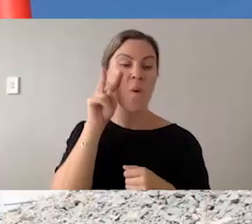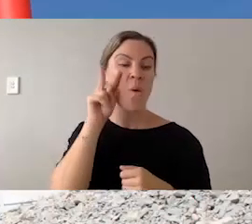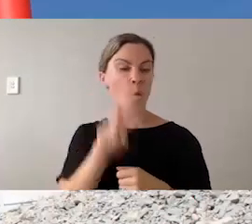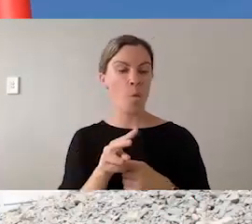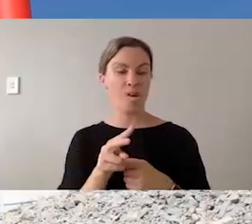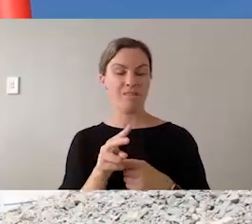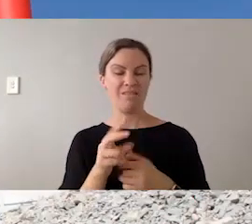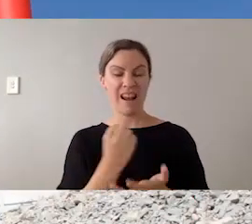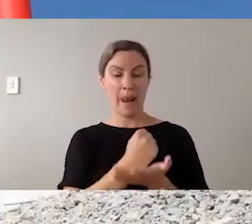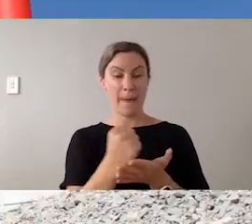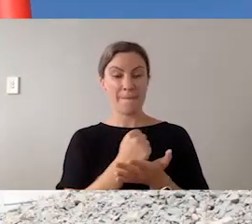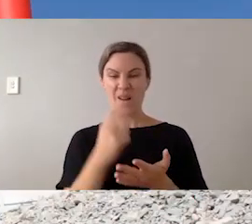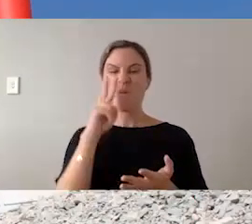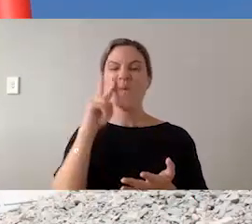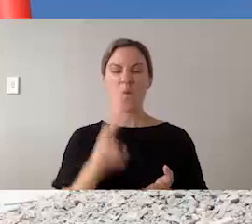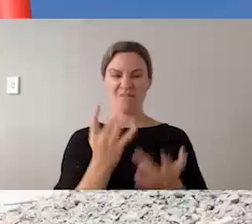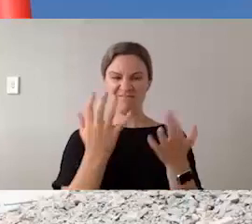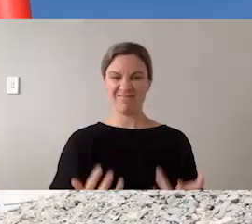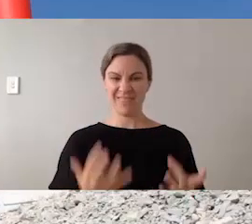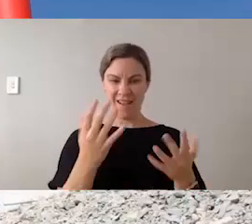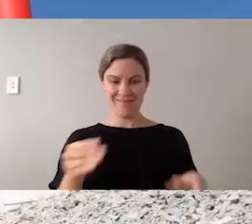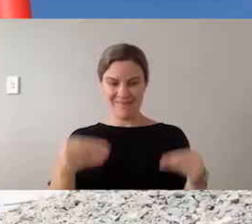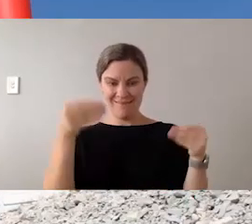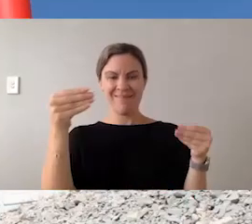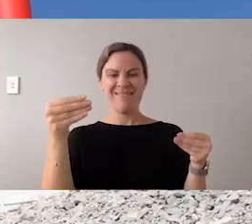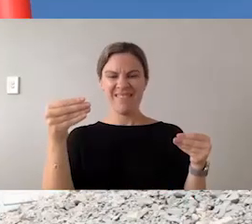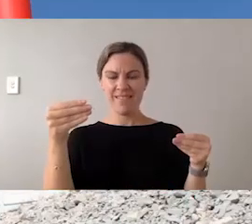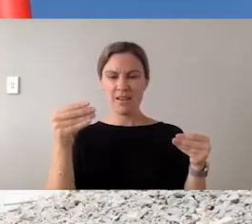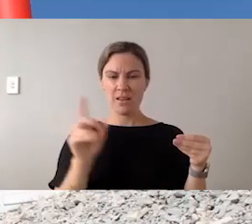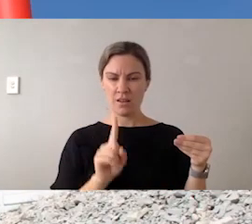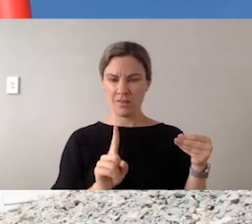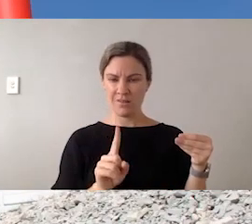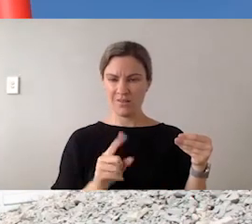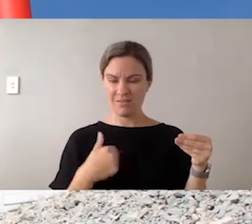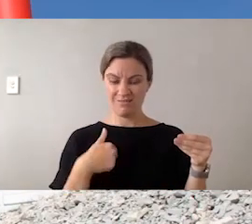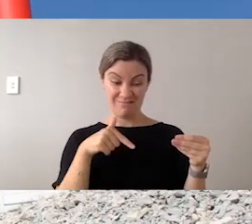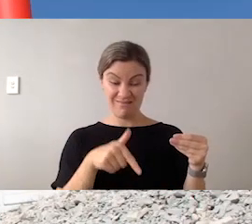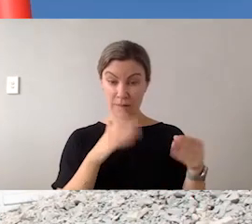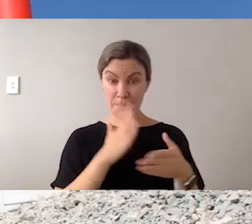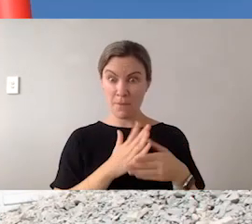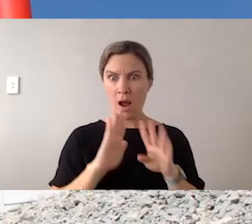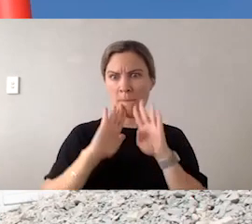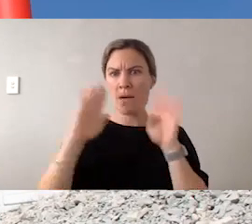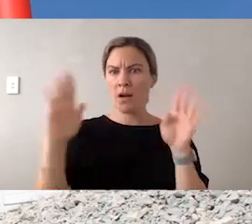I read through the data was that my data was completely unremarkable. In